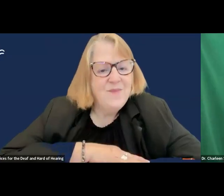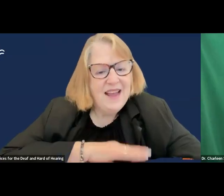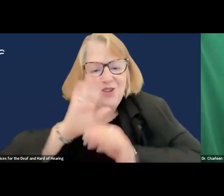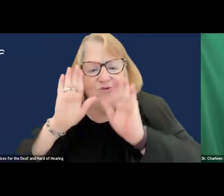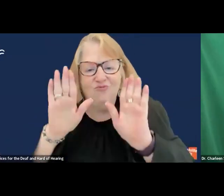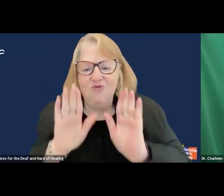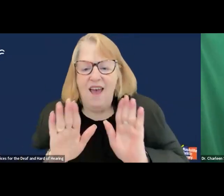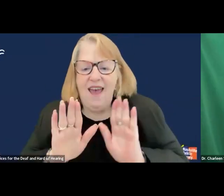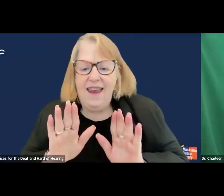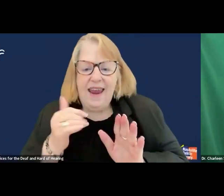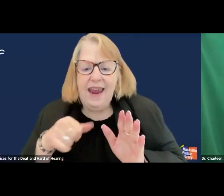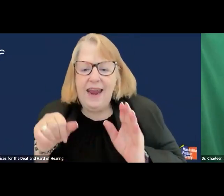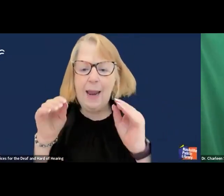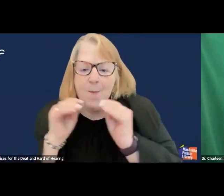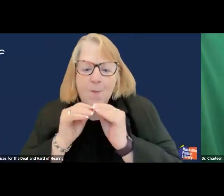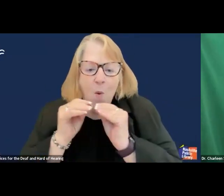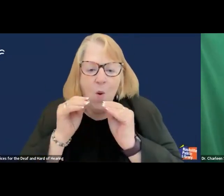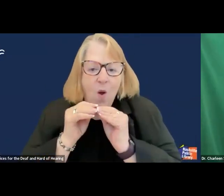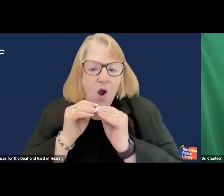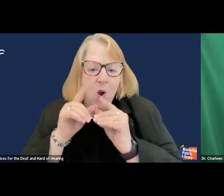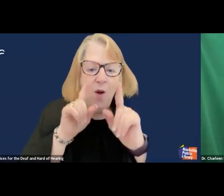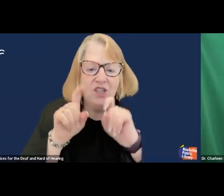and to intervene if there is a delay.